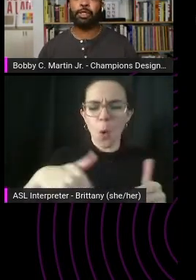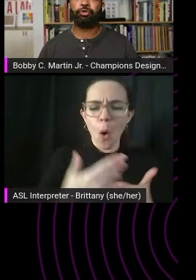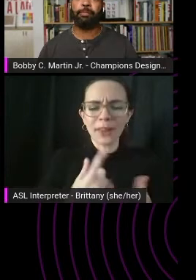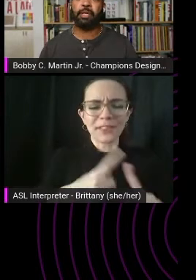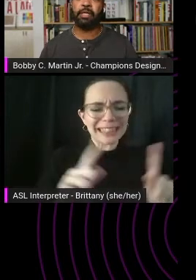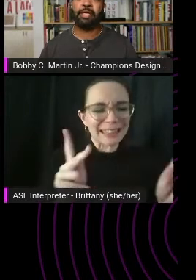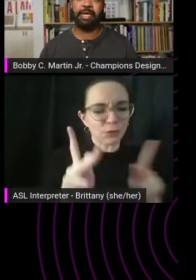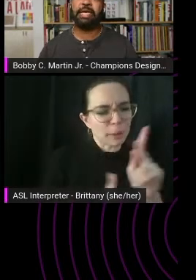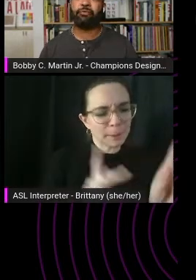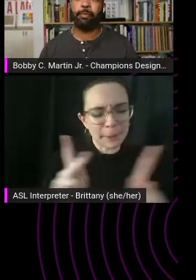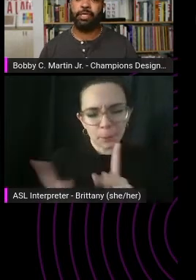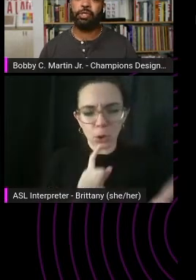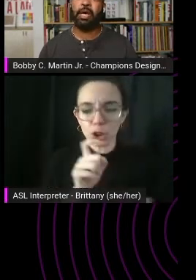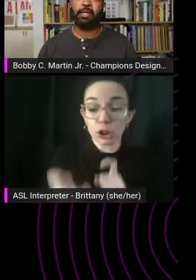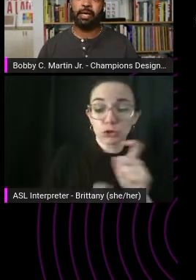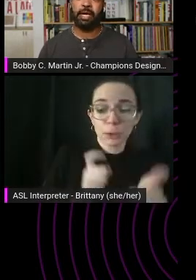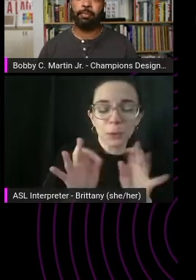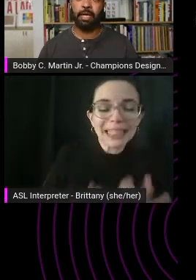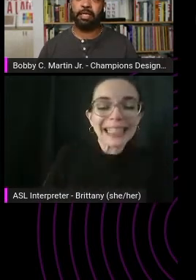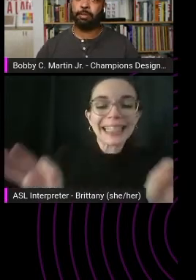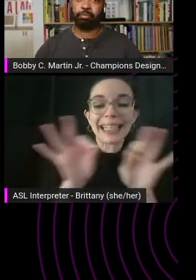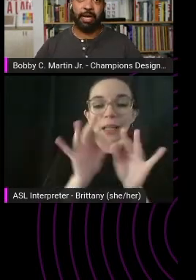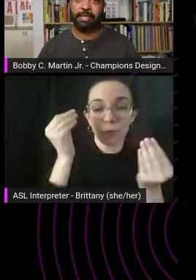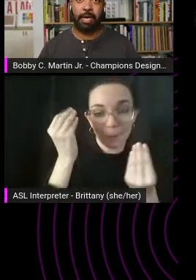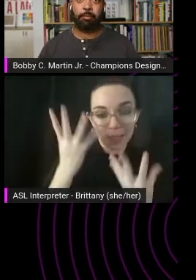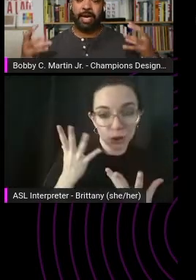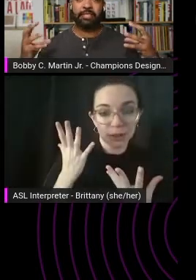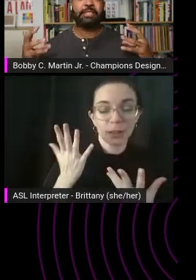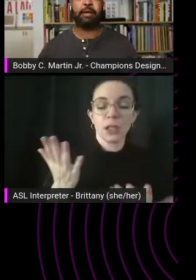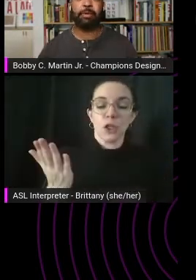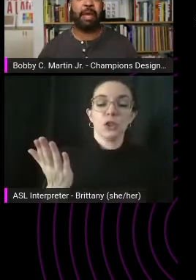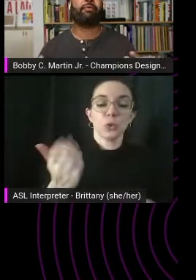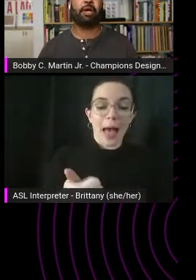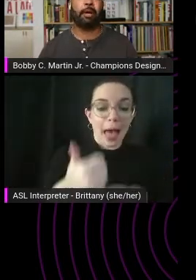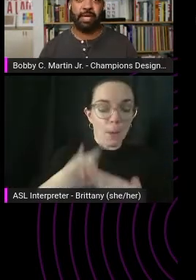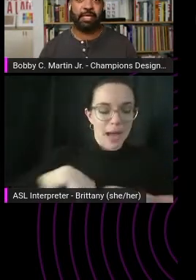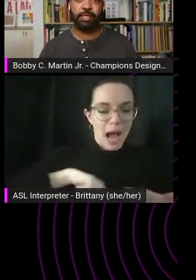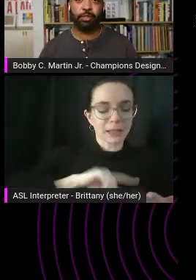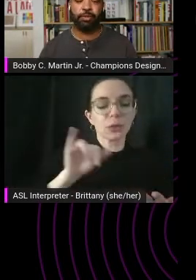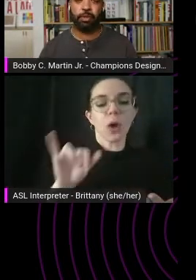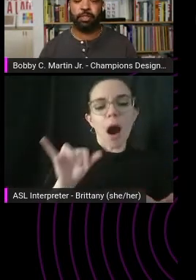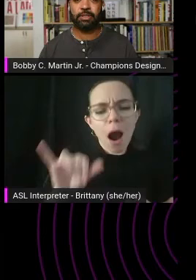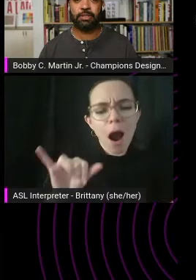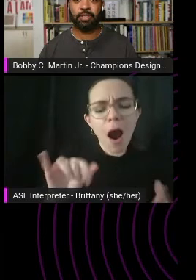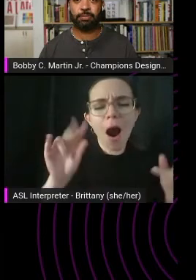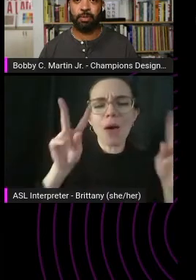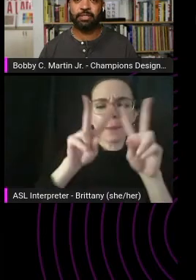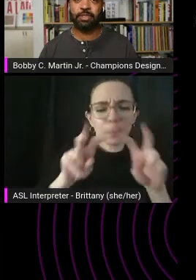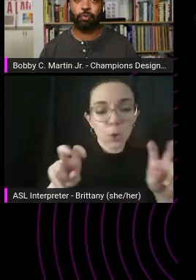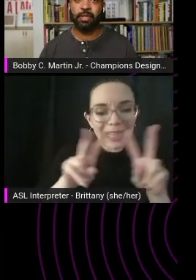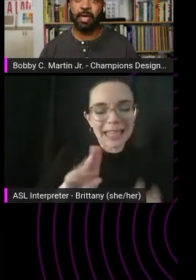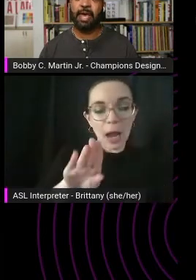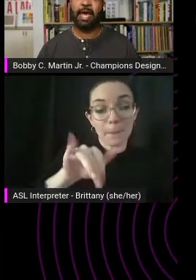contributed key information to help us to break down biases that we may have come into this process with